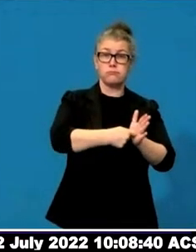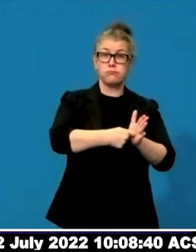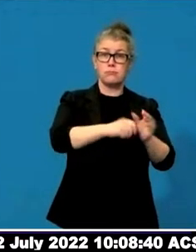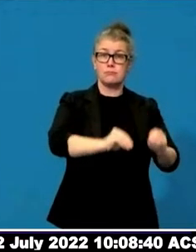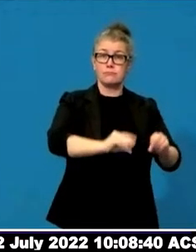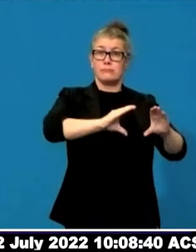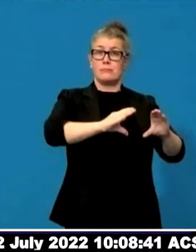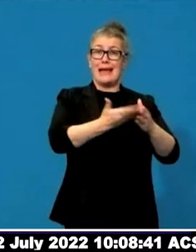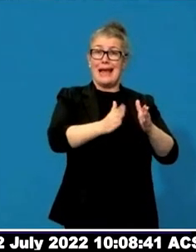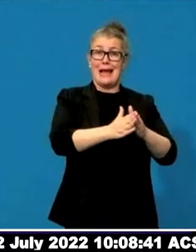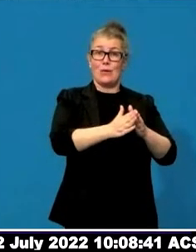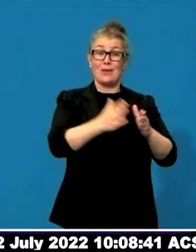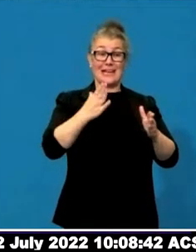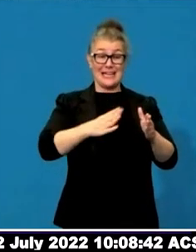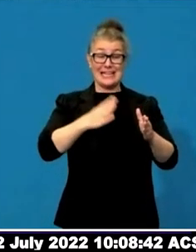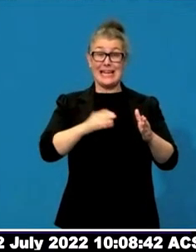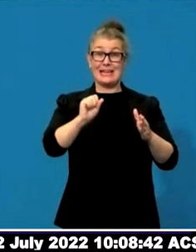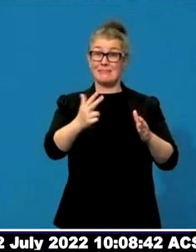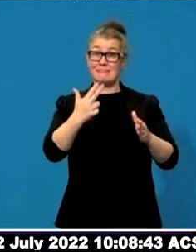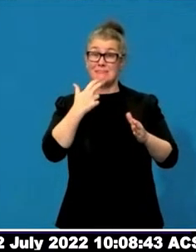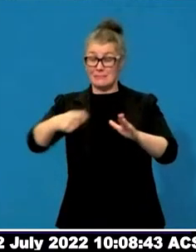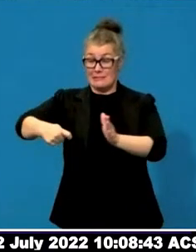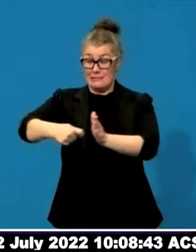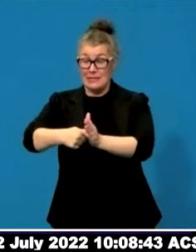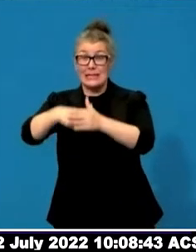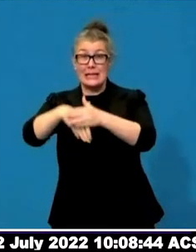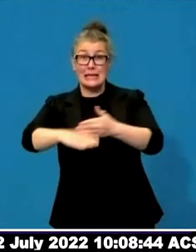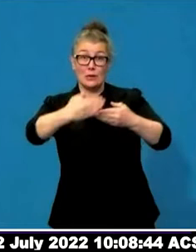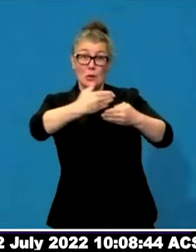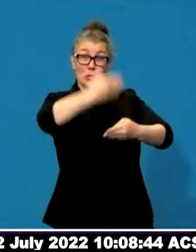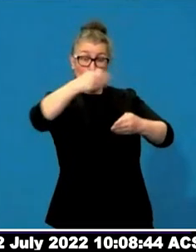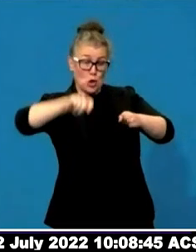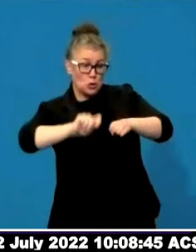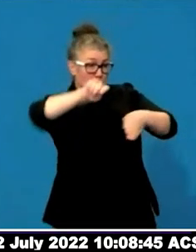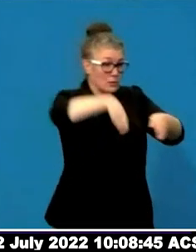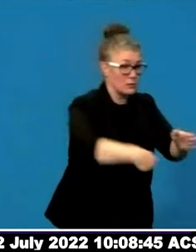and run a cable from inside through a window. Em is nodding.